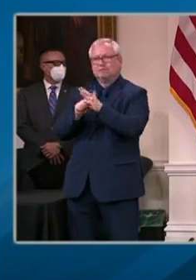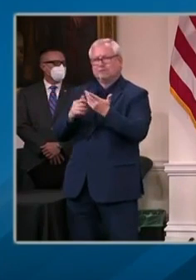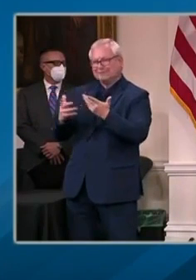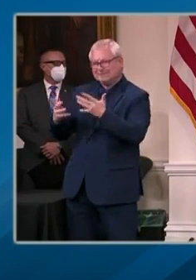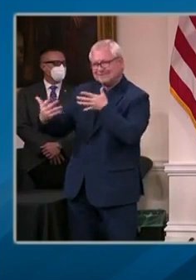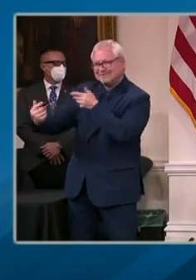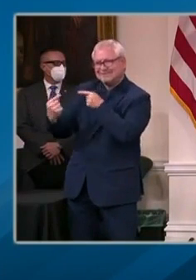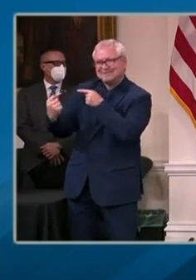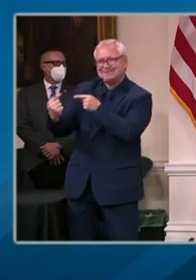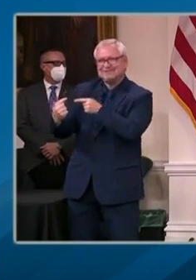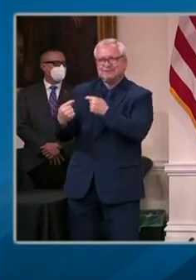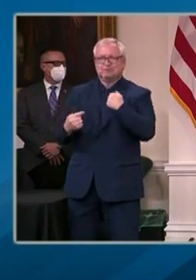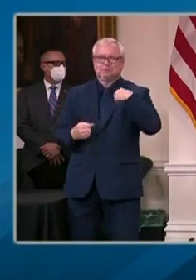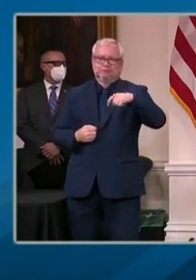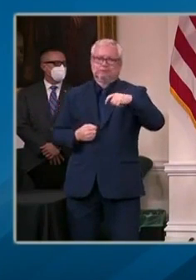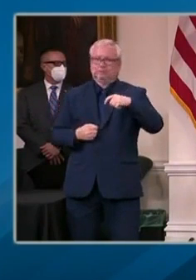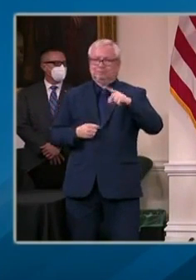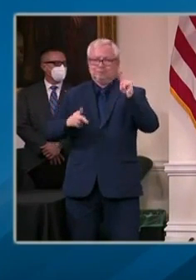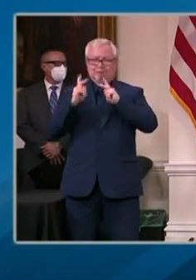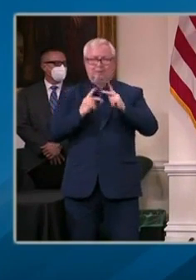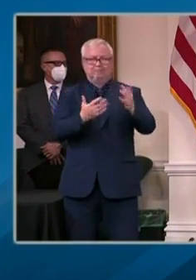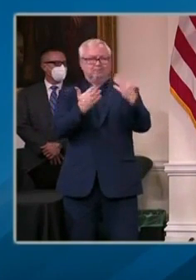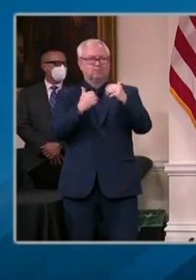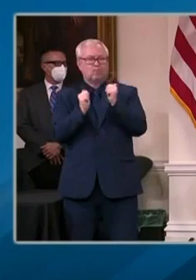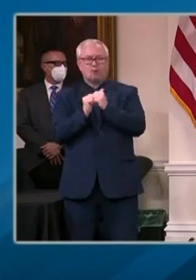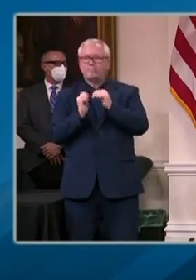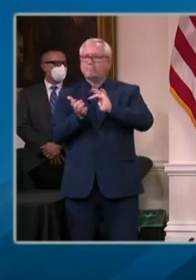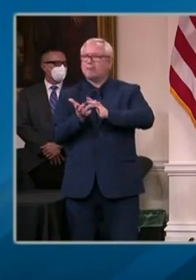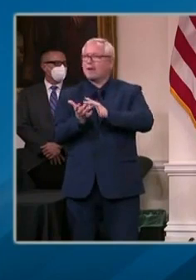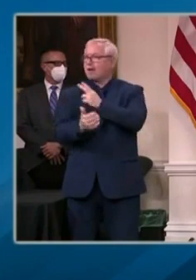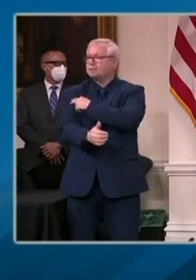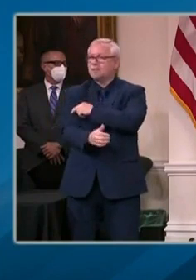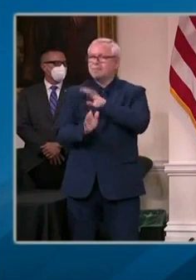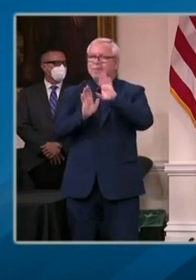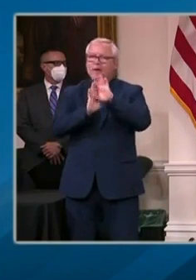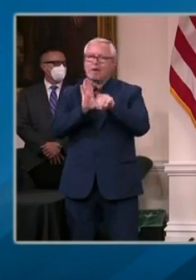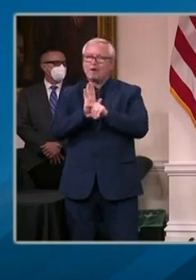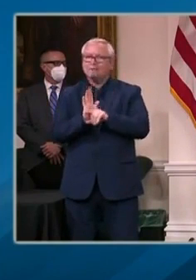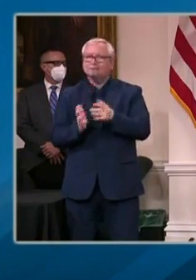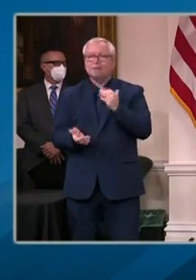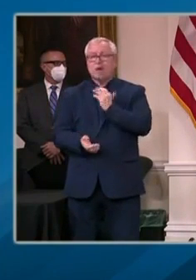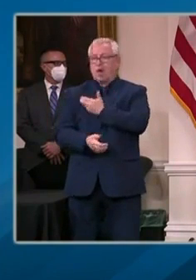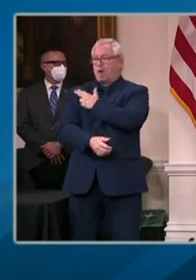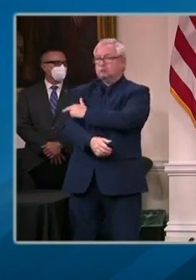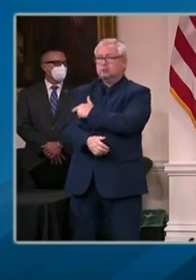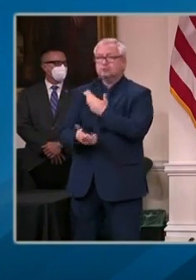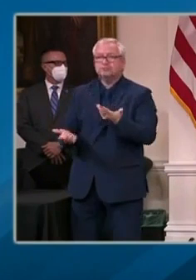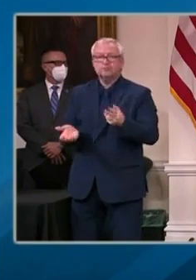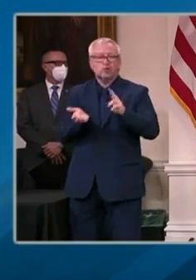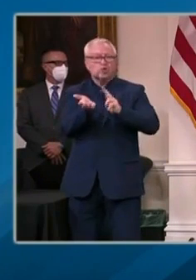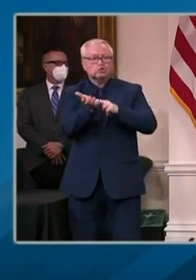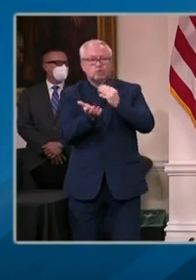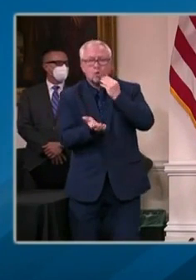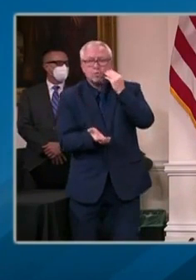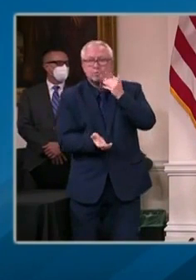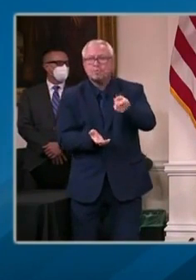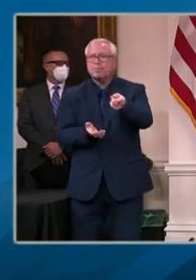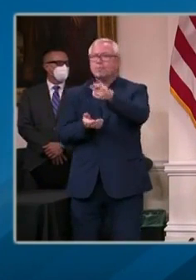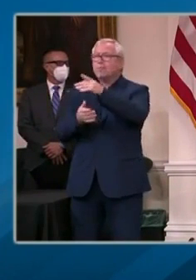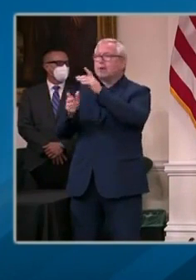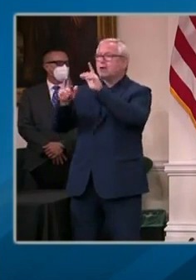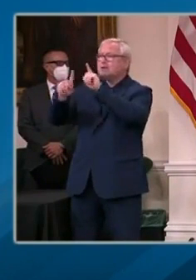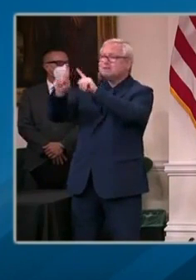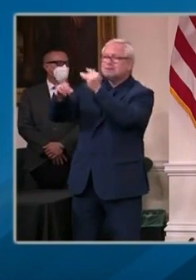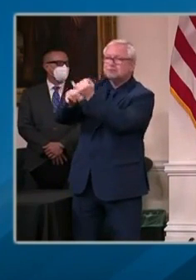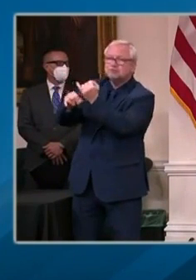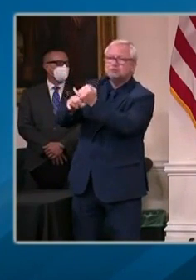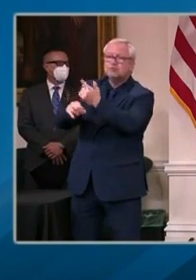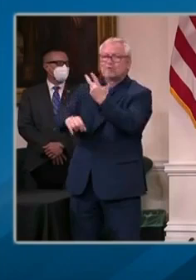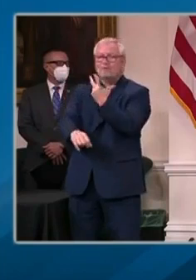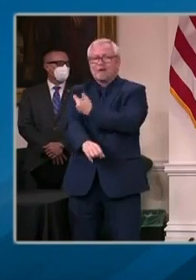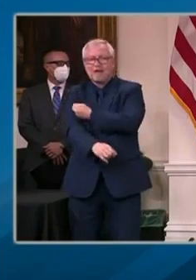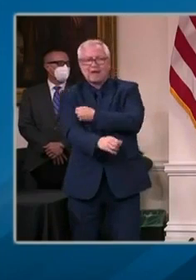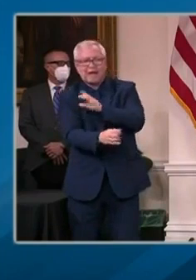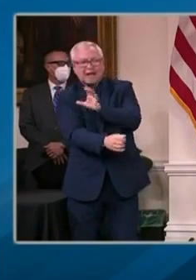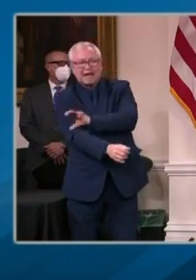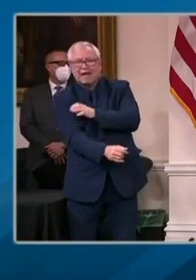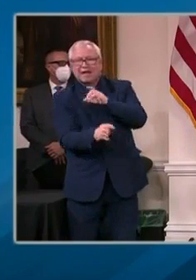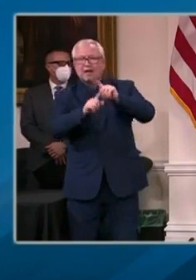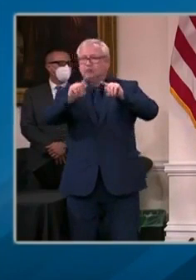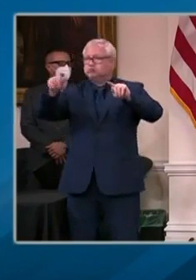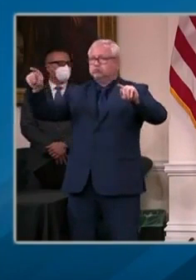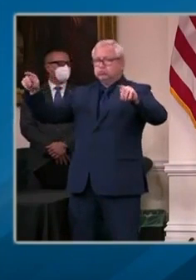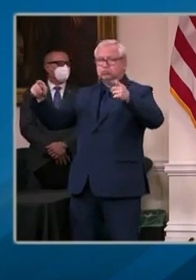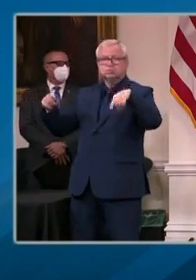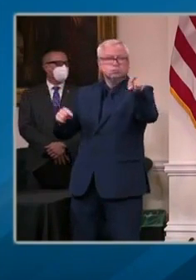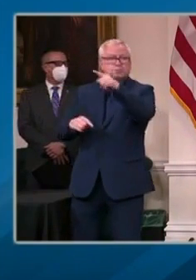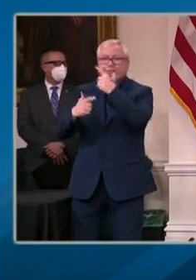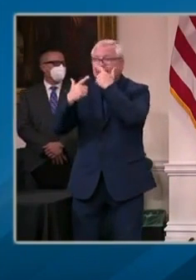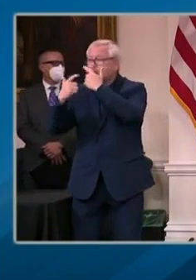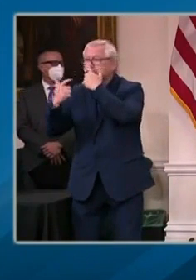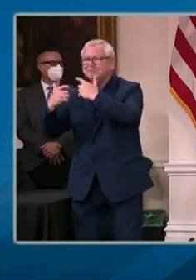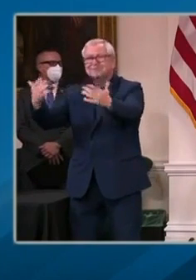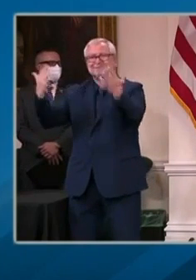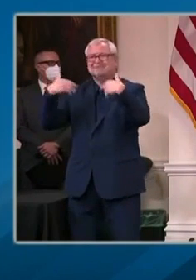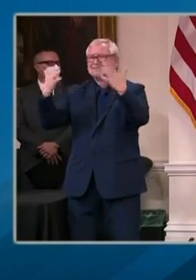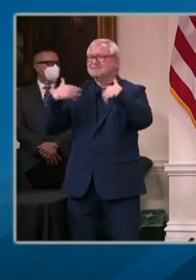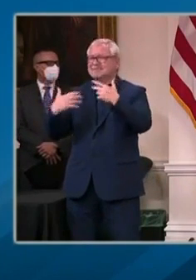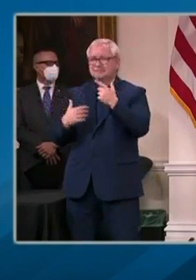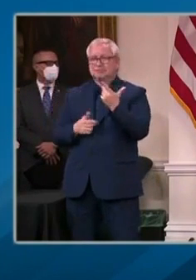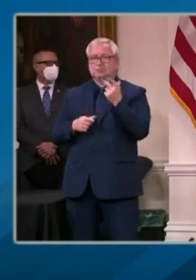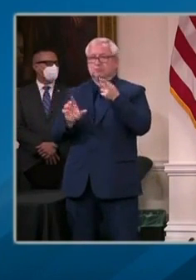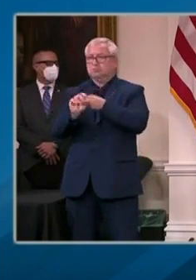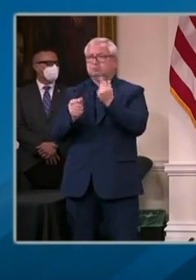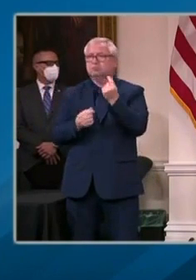STAFFING TO BATTLE THIS COVID-19 SURGE THE WE ARE IN NEED OF PEOPLE WITH CLINICAL BACKGROUNDS TO WORK AT OUR HOSPITALS, NURSING HOMES, TESTING SITES AND VACCINATION CLINICS.